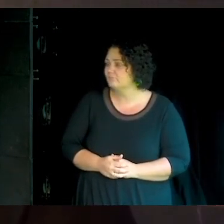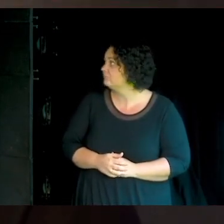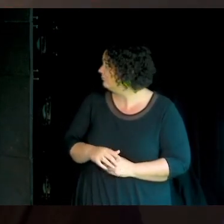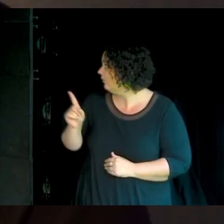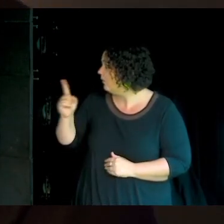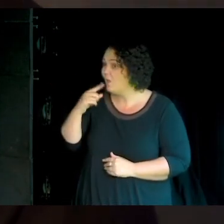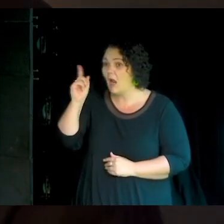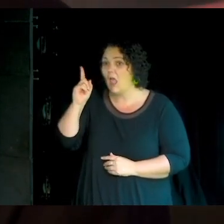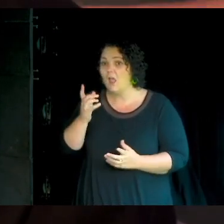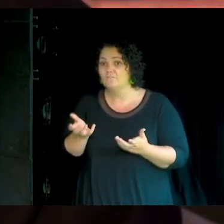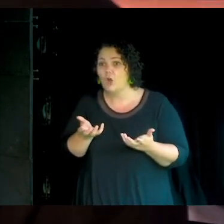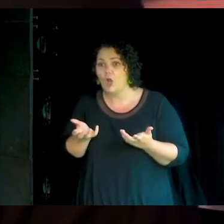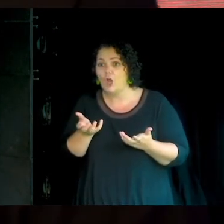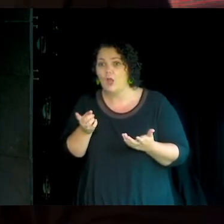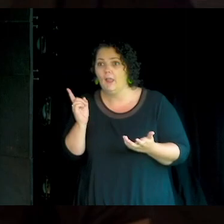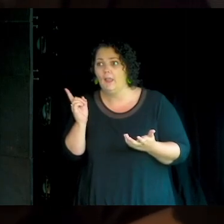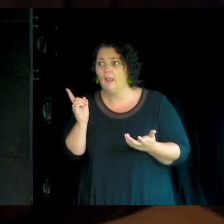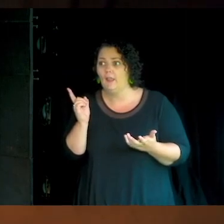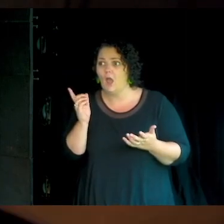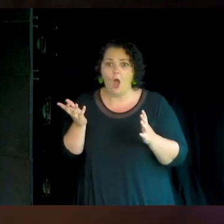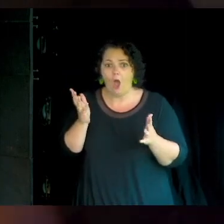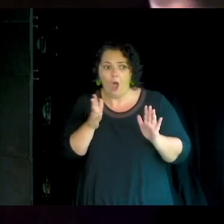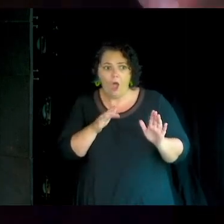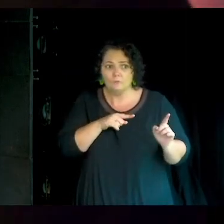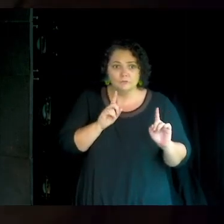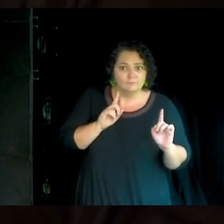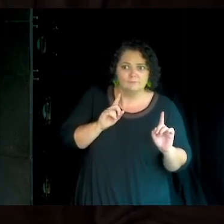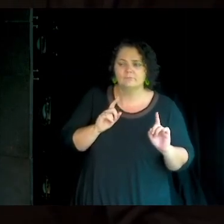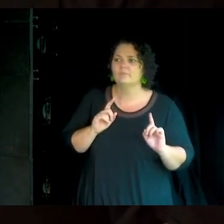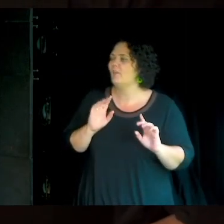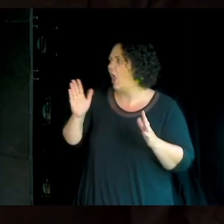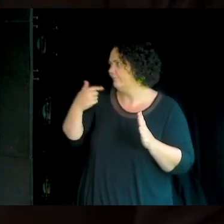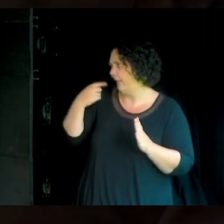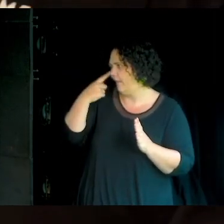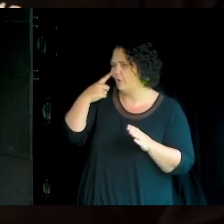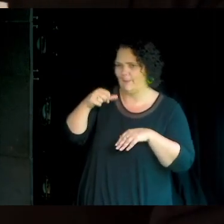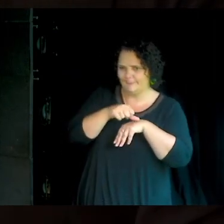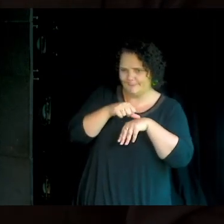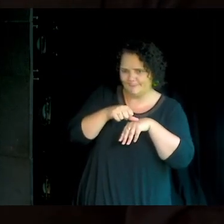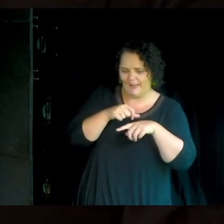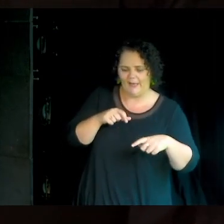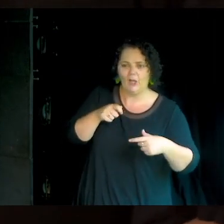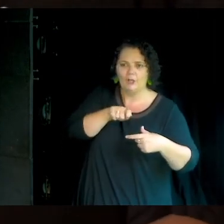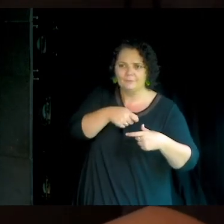almost oh which one you prefer one on the crackers just in case people like to see how you look like